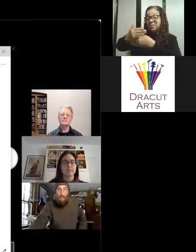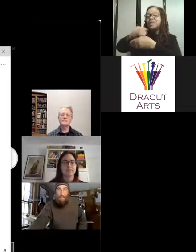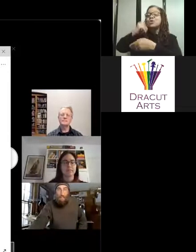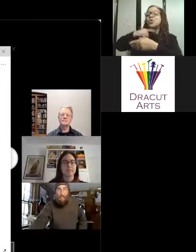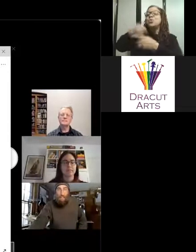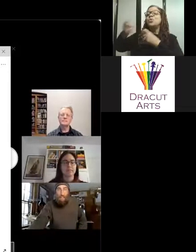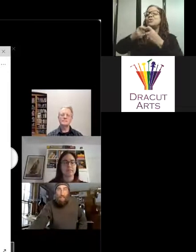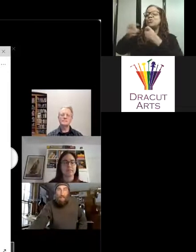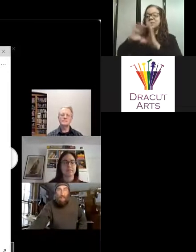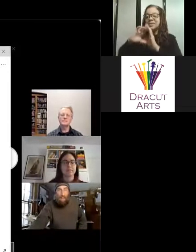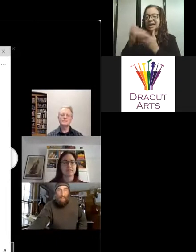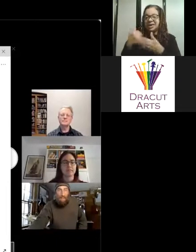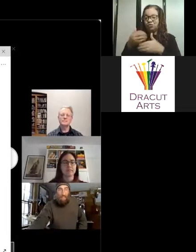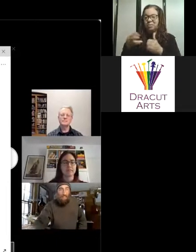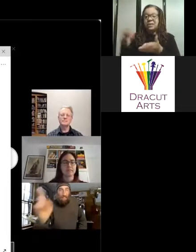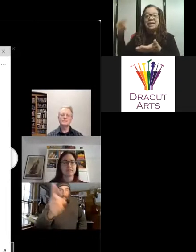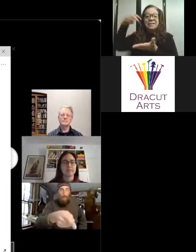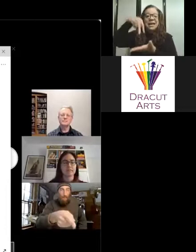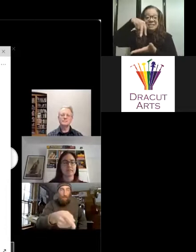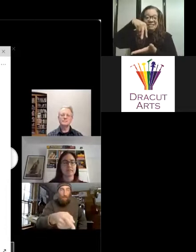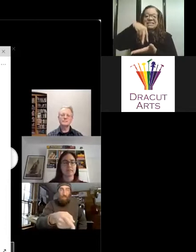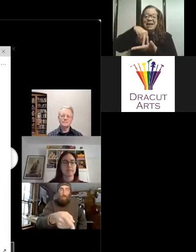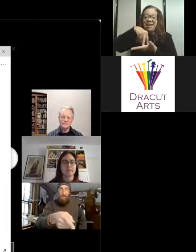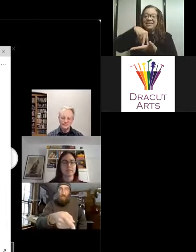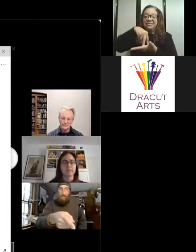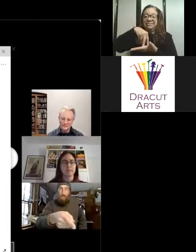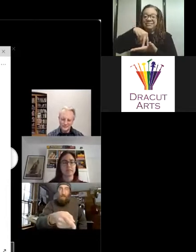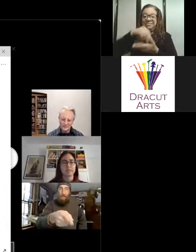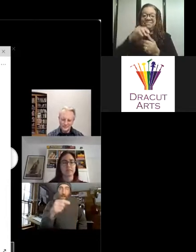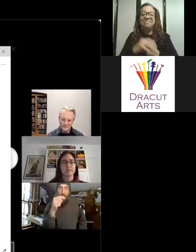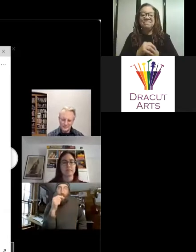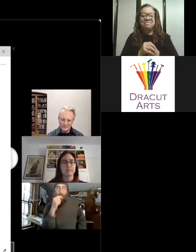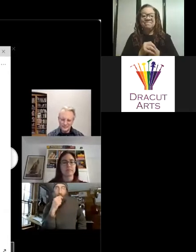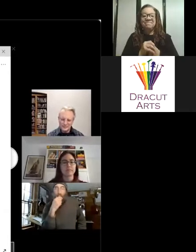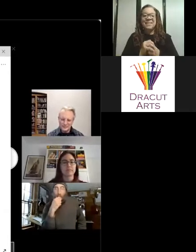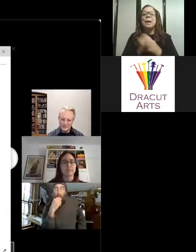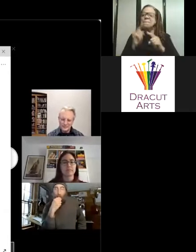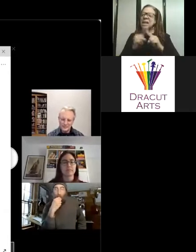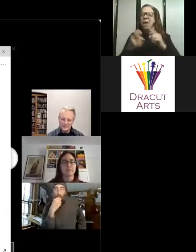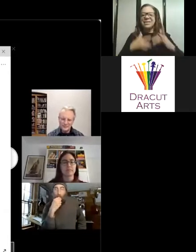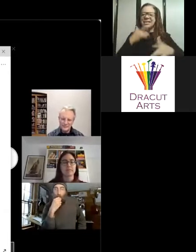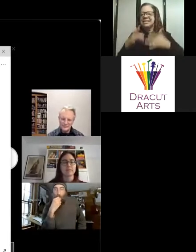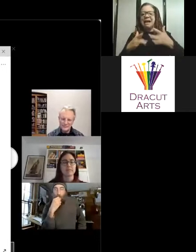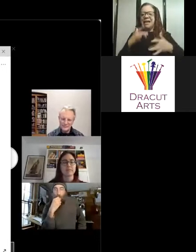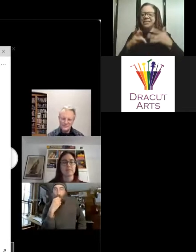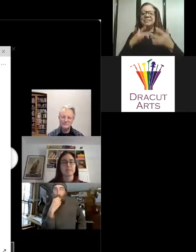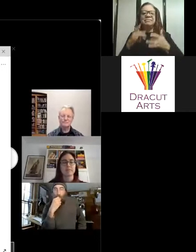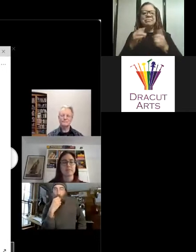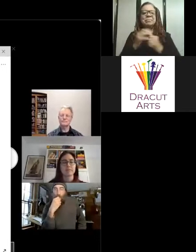had to stand being hazed, get to work boys! "But I was anxious to get some opening that promised better returns"--